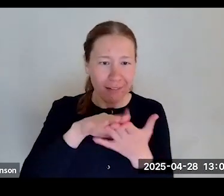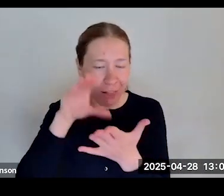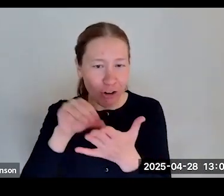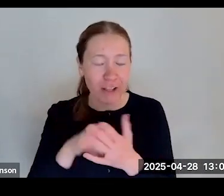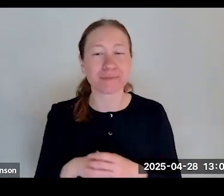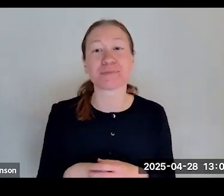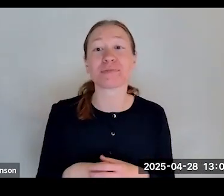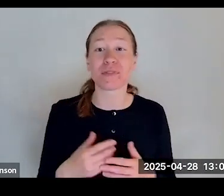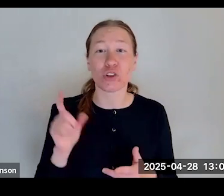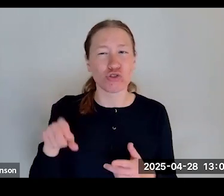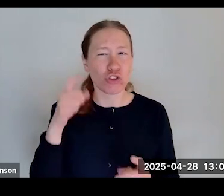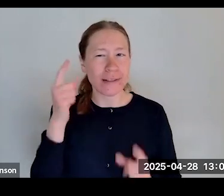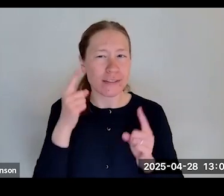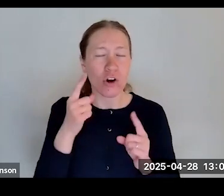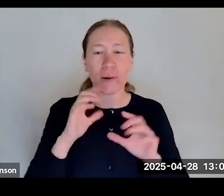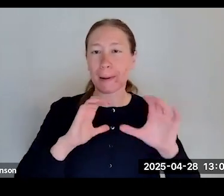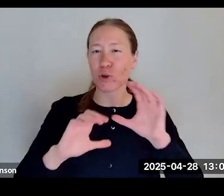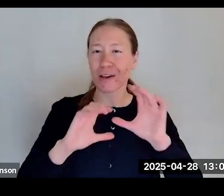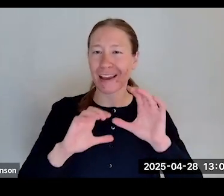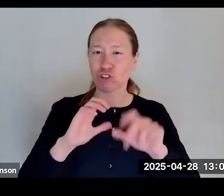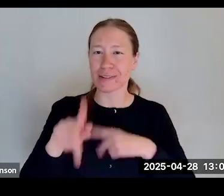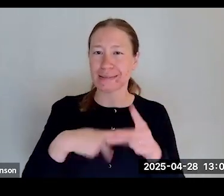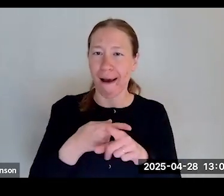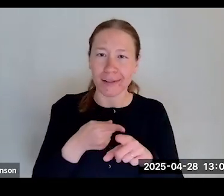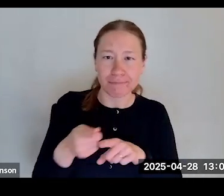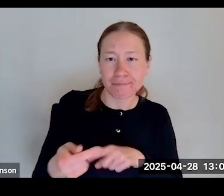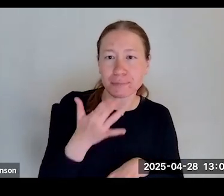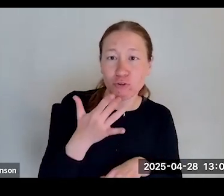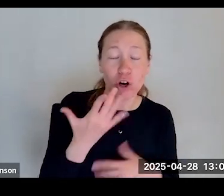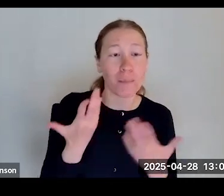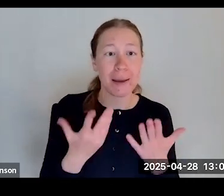within our social environment. So some people may do better with written instructions,